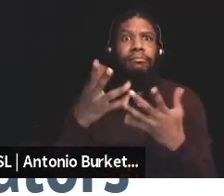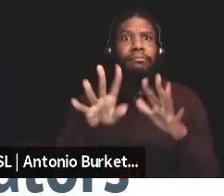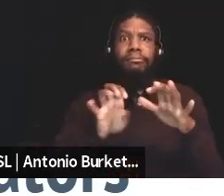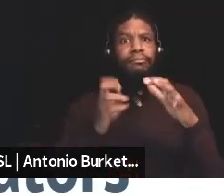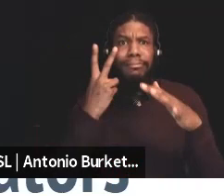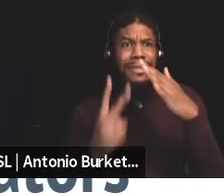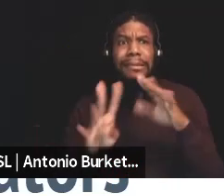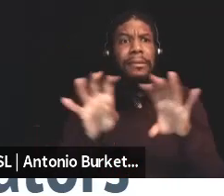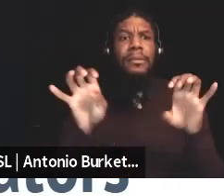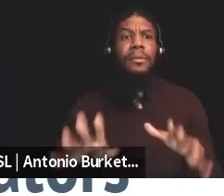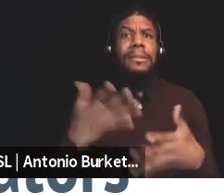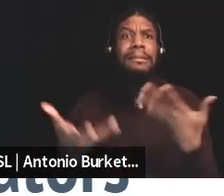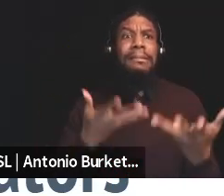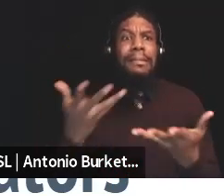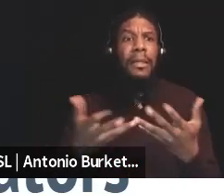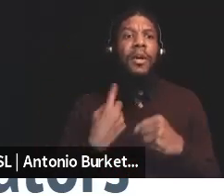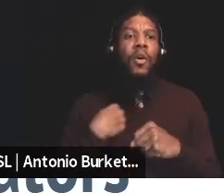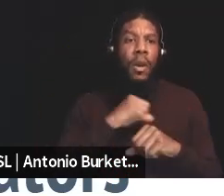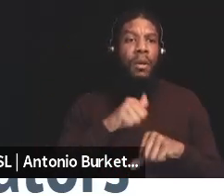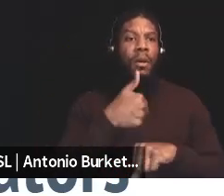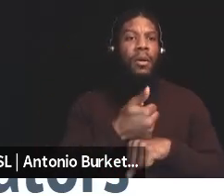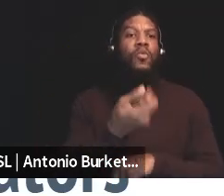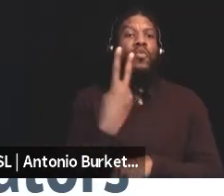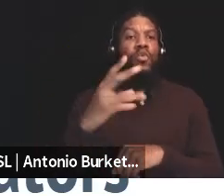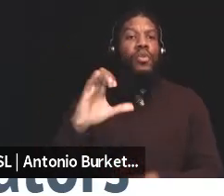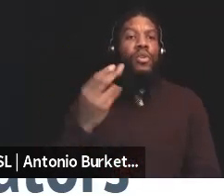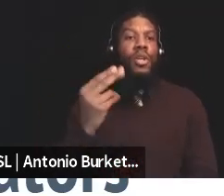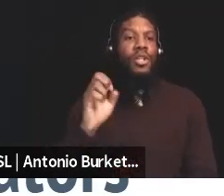created two channels for collaboration that's always available, no matter what other changes